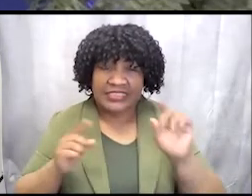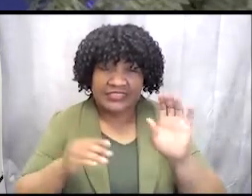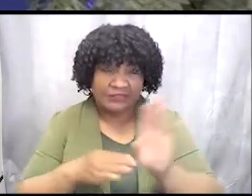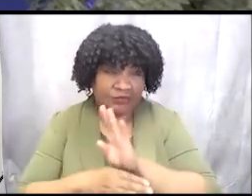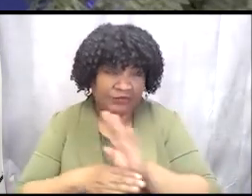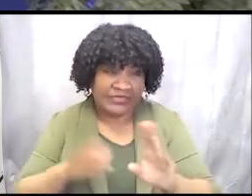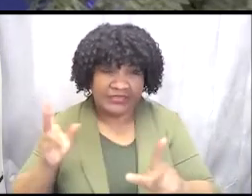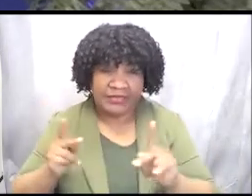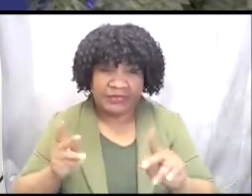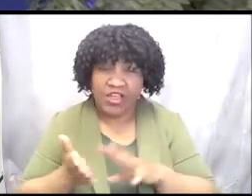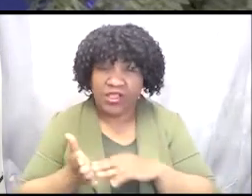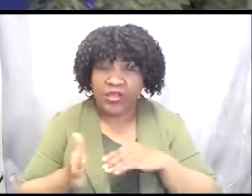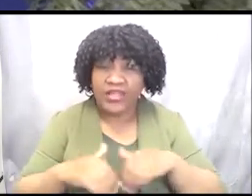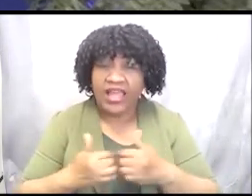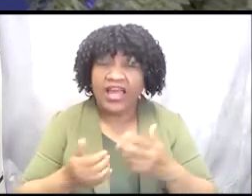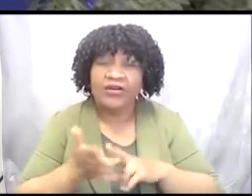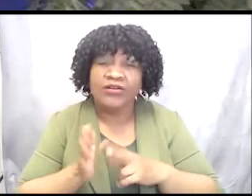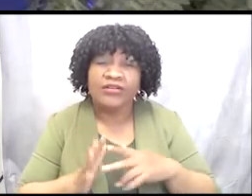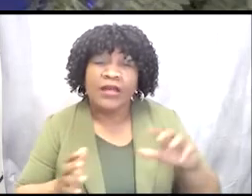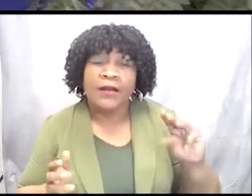have learned mindfulness.